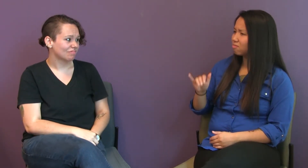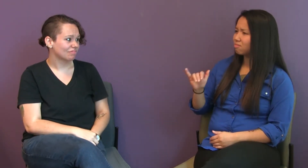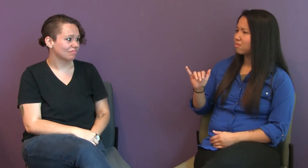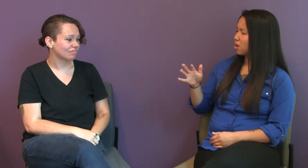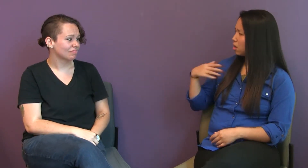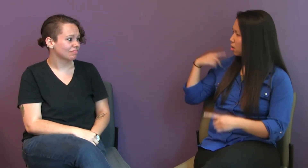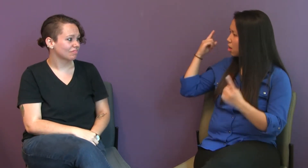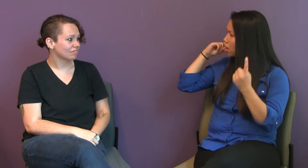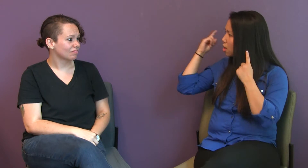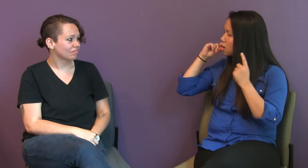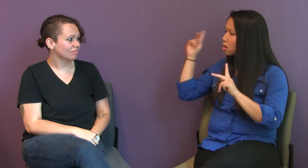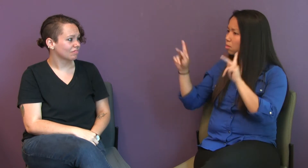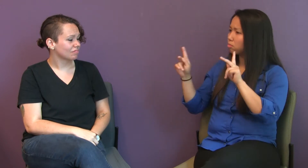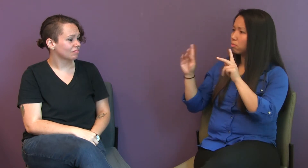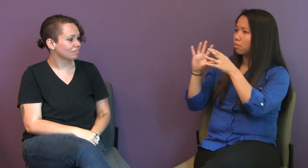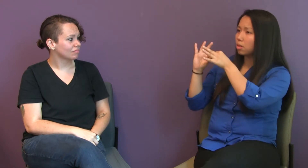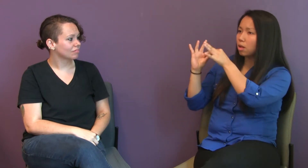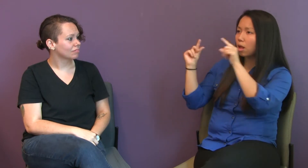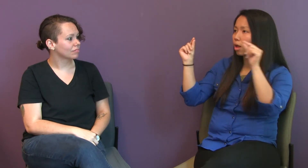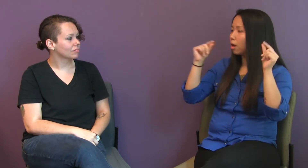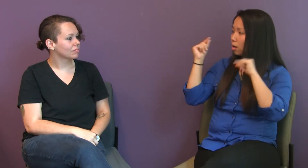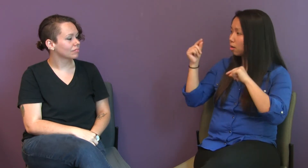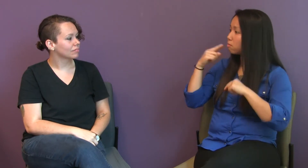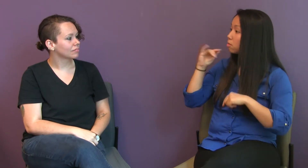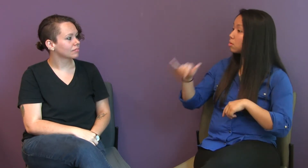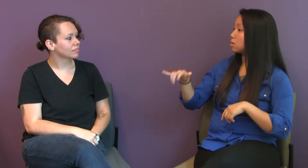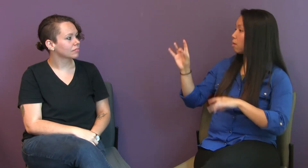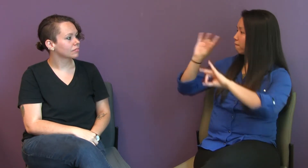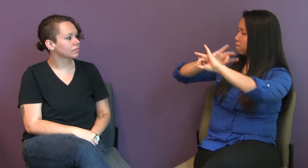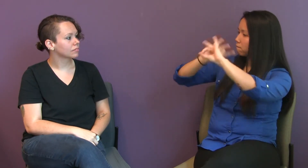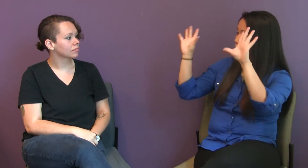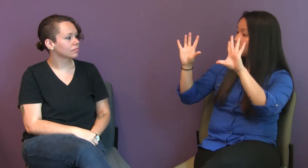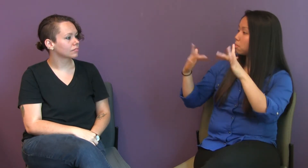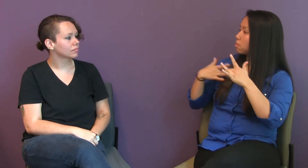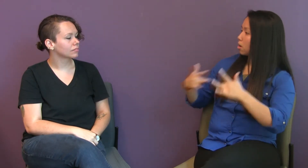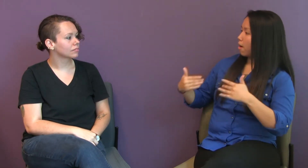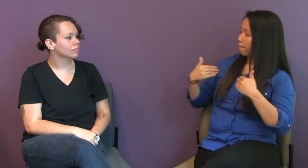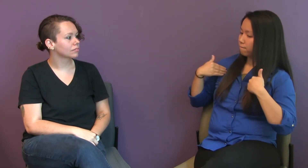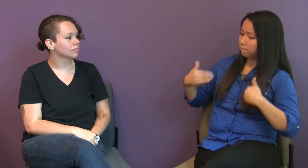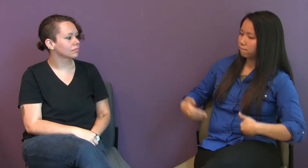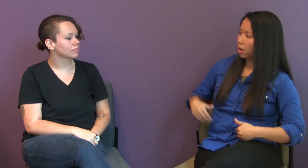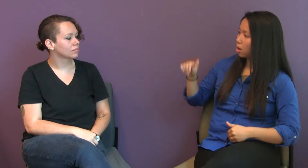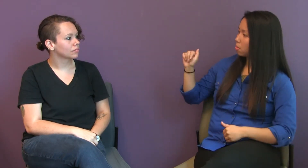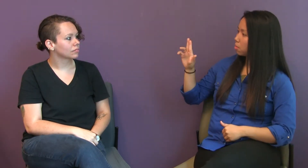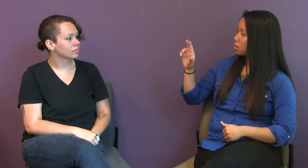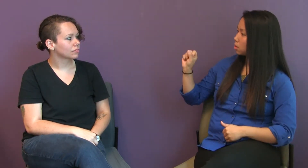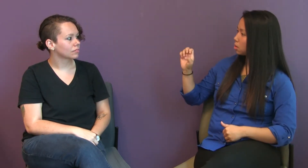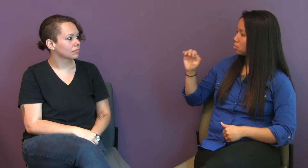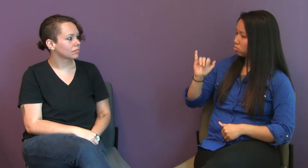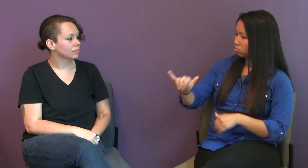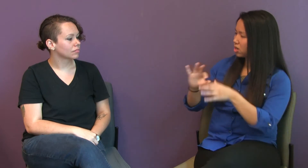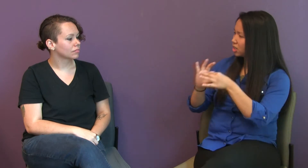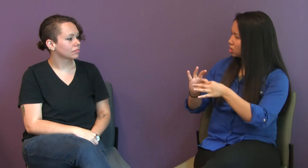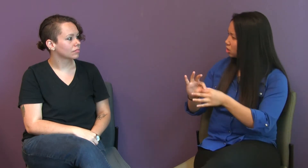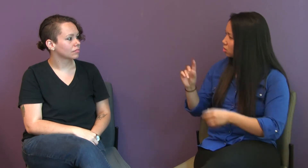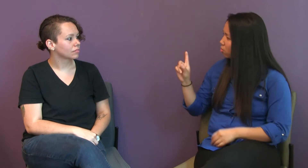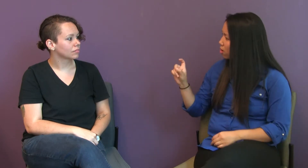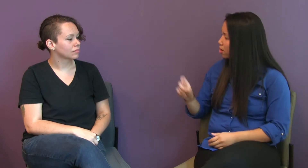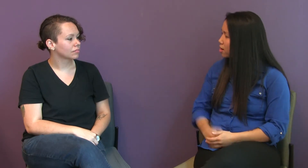I see... People often say violence in a relationship is always based on physical abuse?